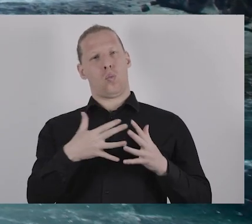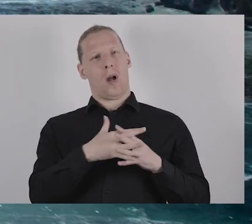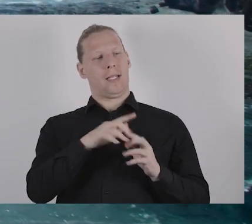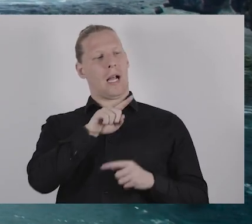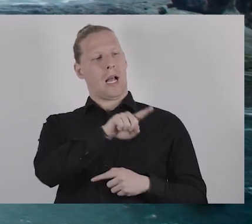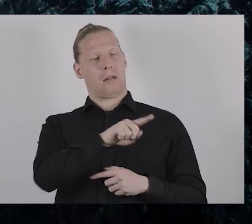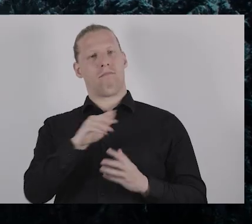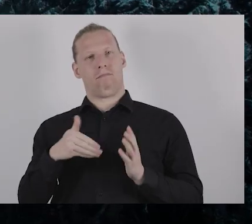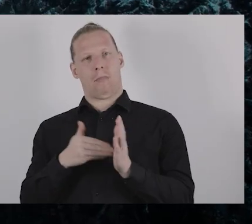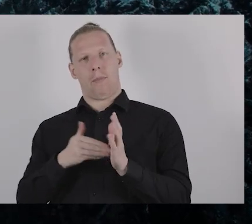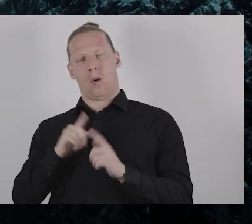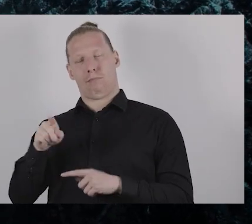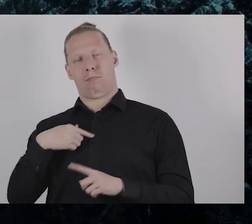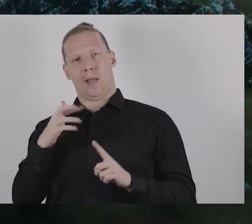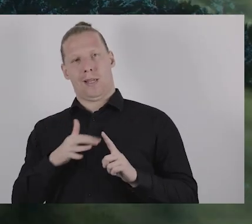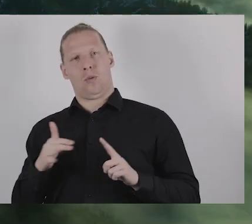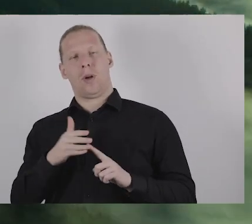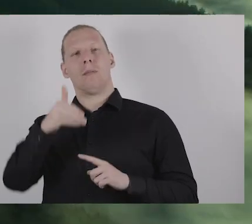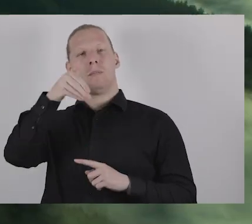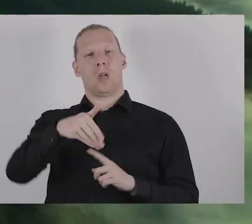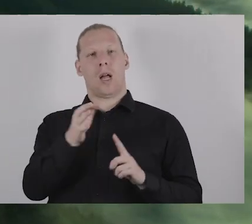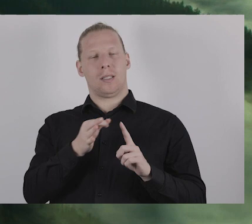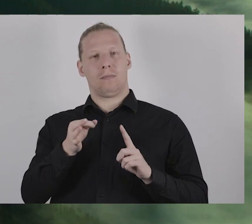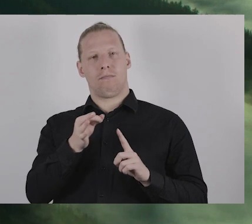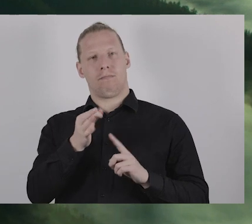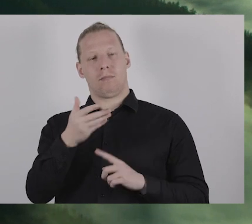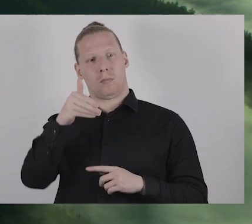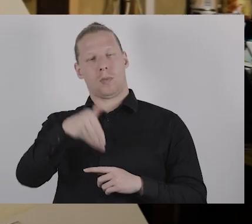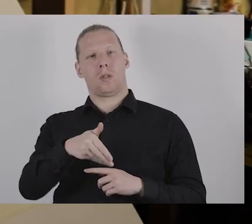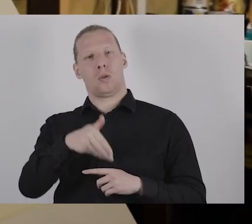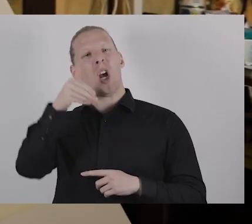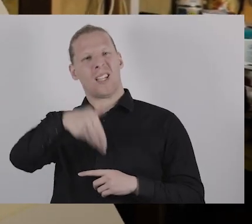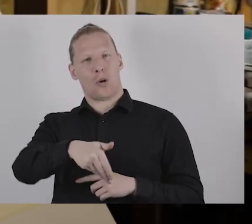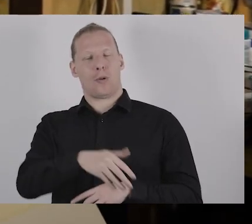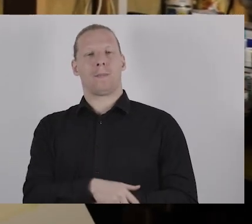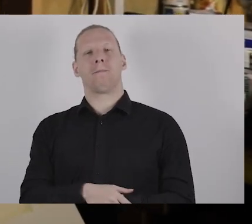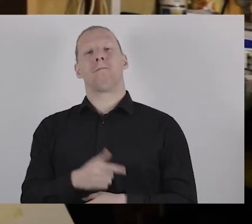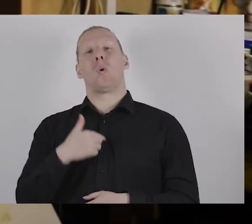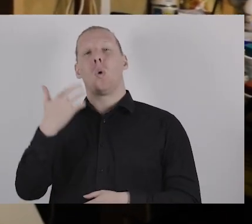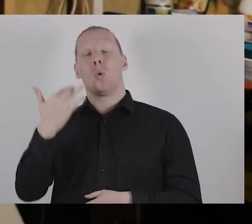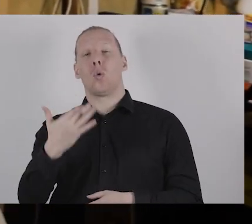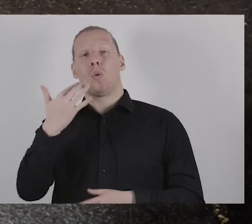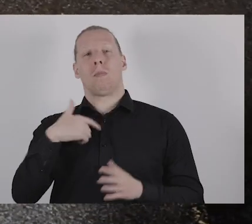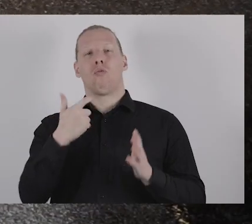Māmoe ngā hapū. Ko Ngāi Tahu te iwi. Ko Ross Hemera